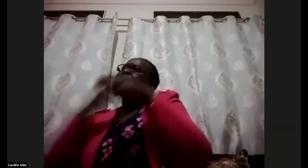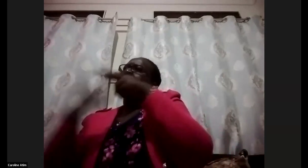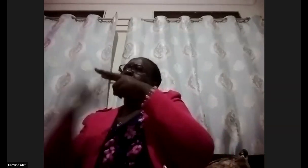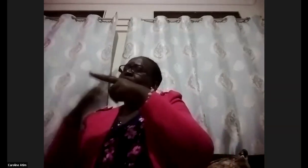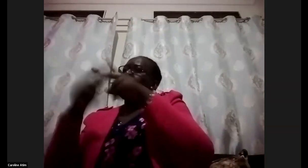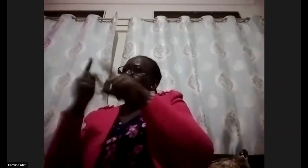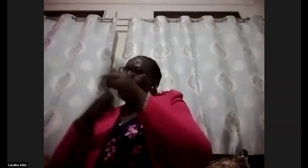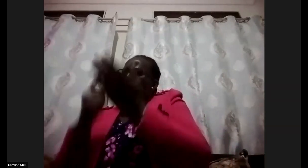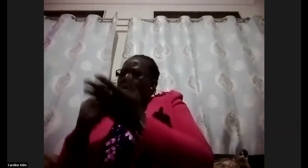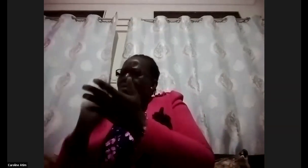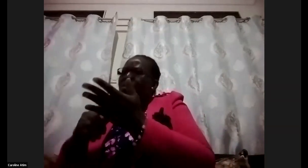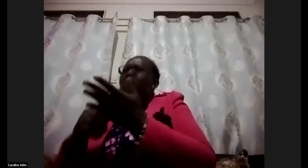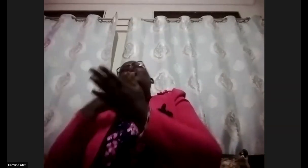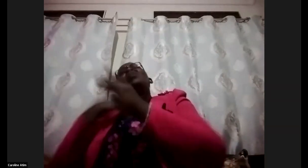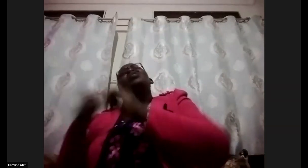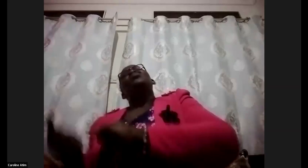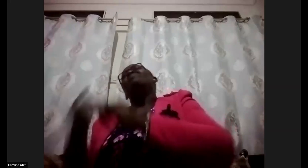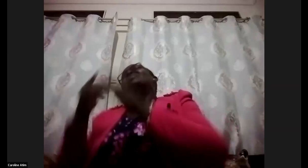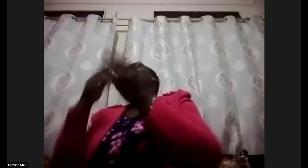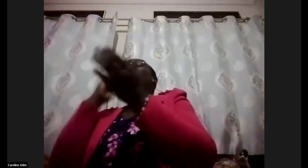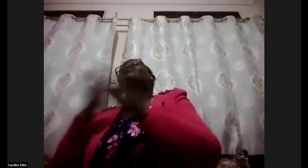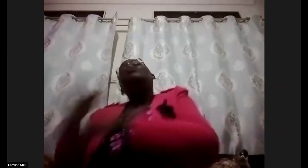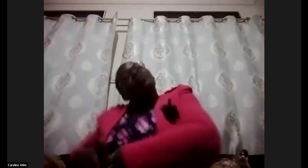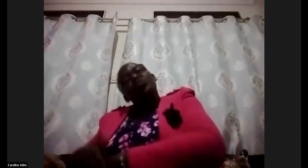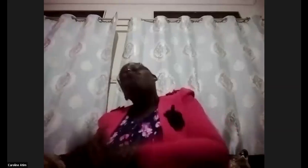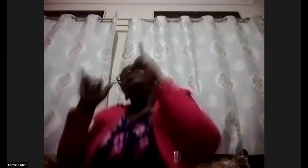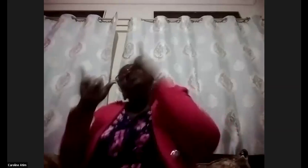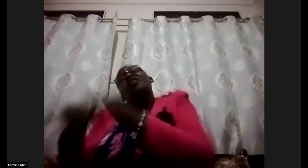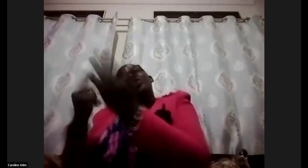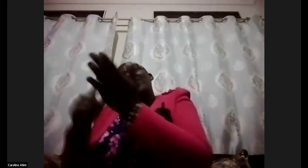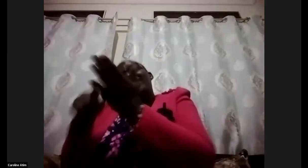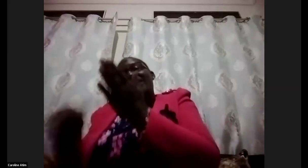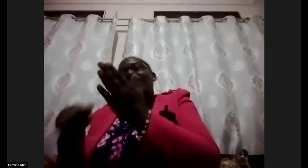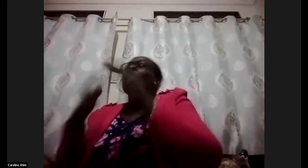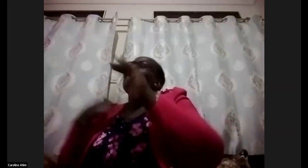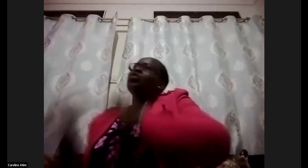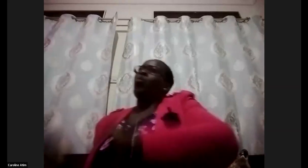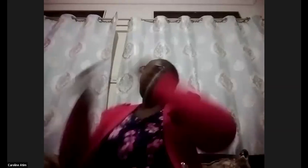experiences. With a group of deaf refugees from South Sudan